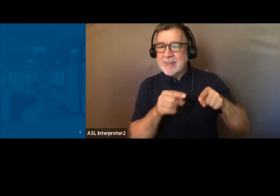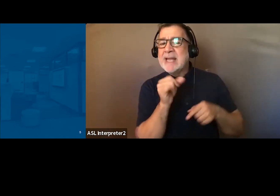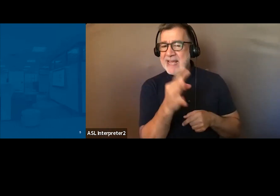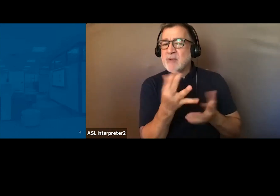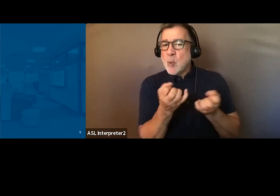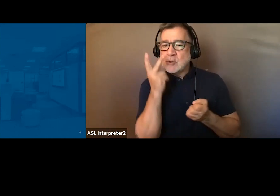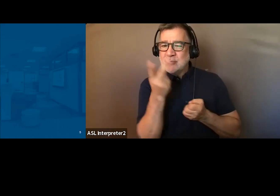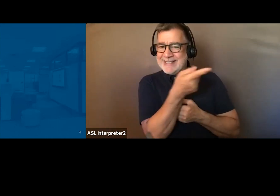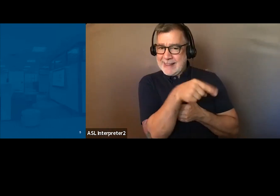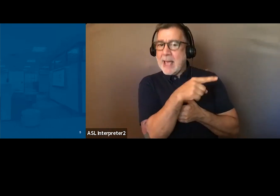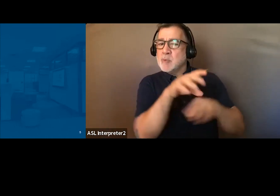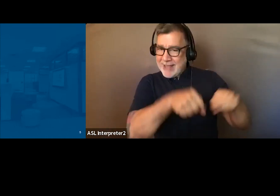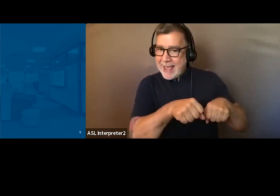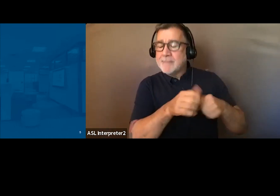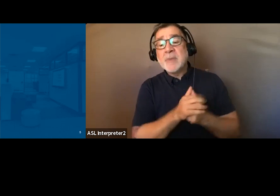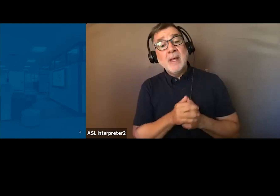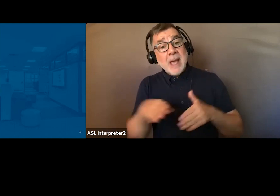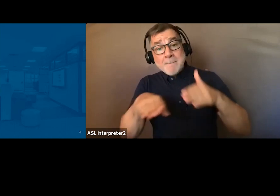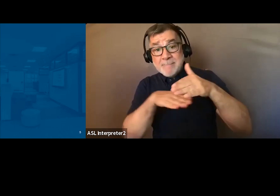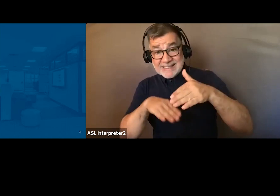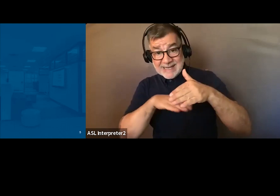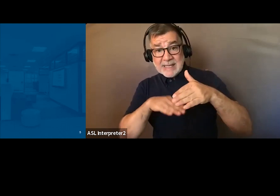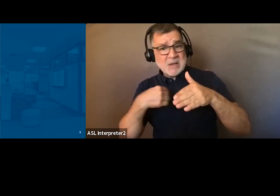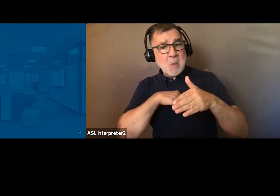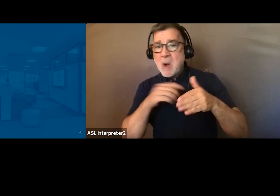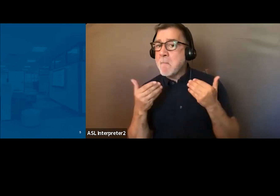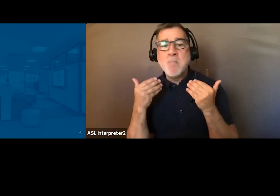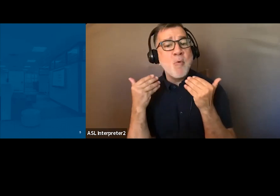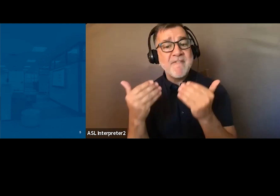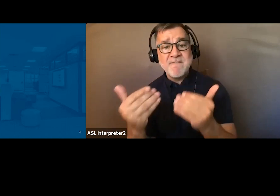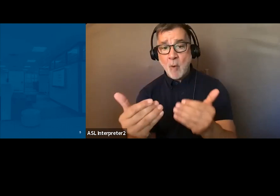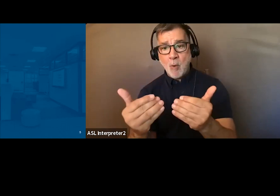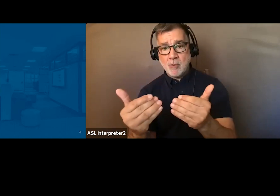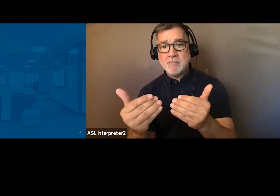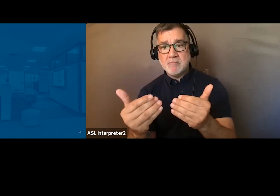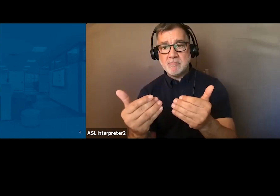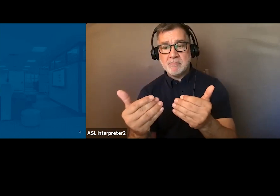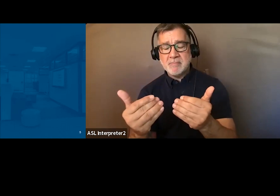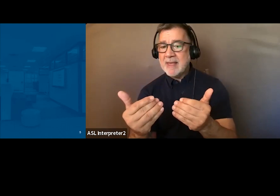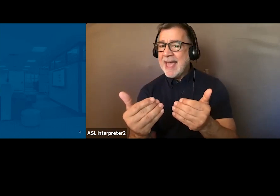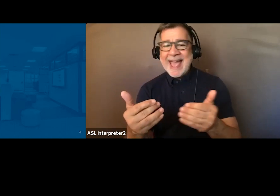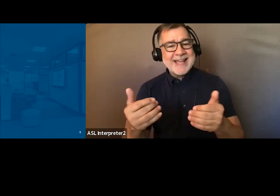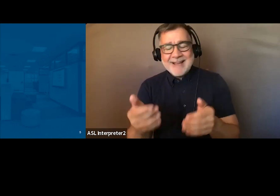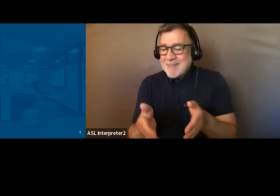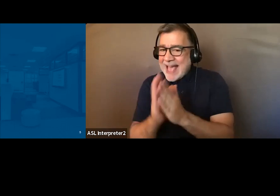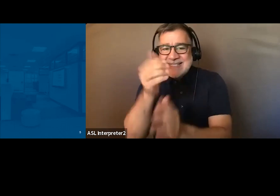Basically, we're moving forward into having everybody approve their OAs in the system,